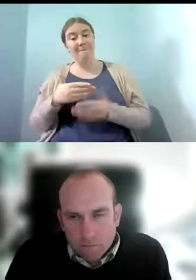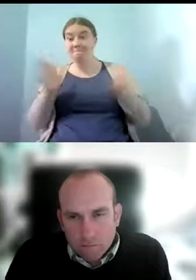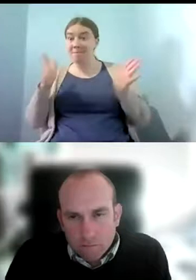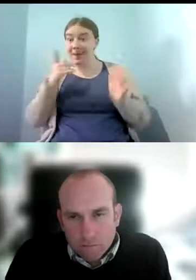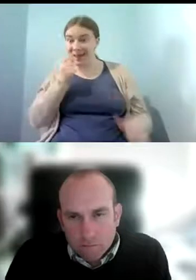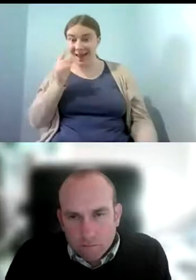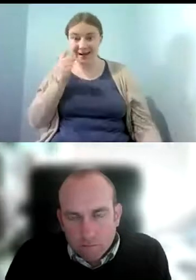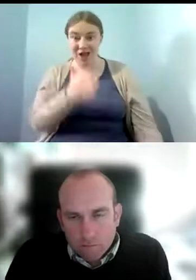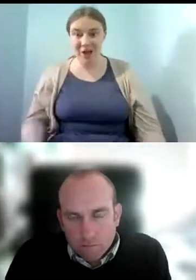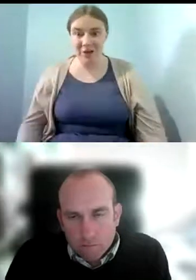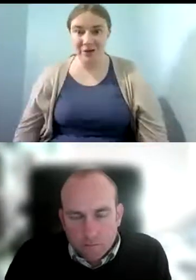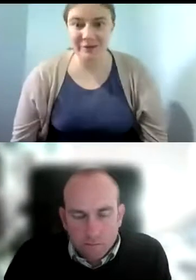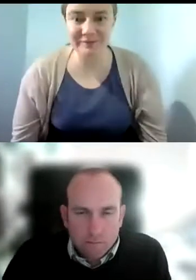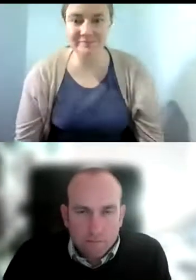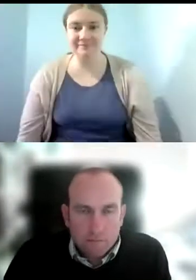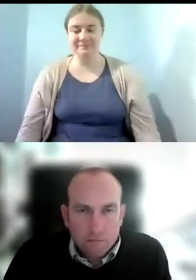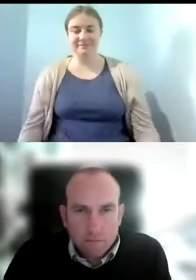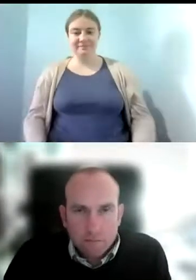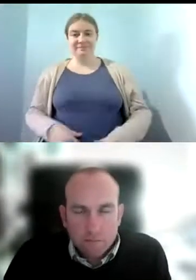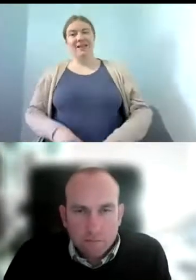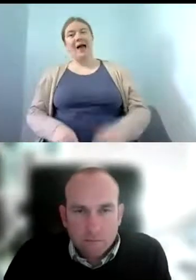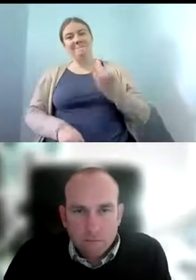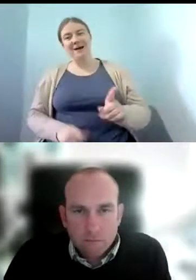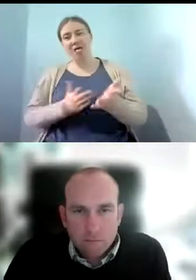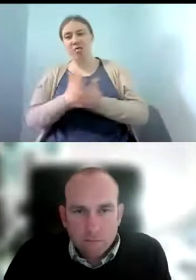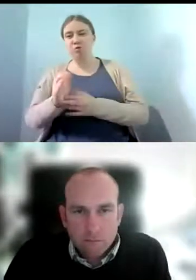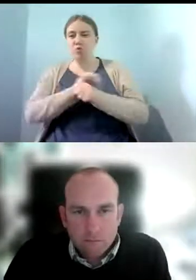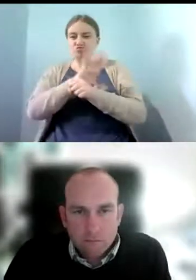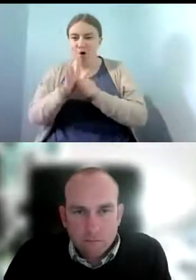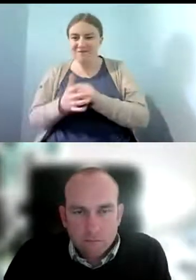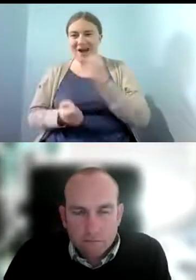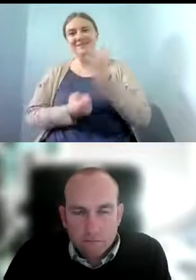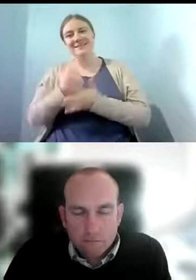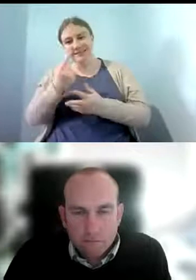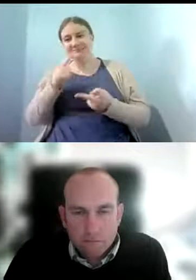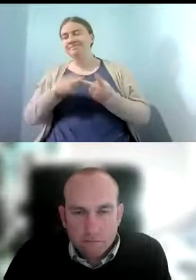because of uh various delays with covid and um we still have some works on diglis island to provide